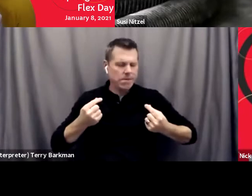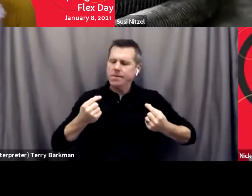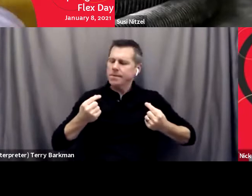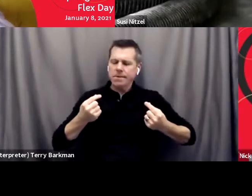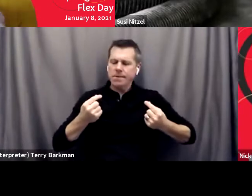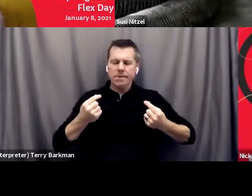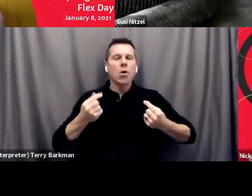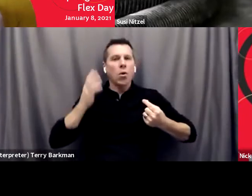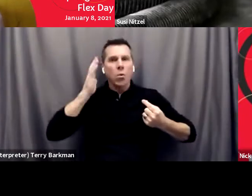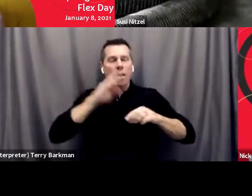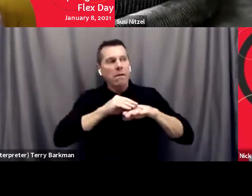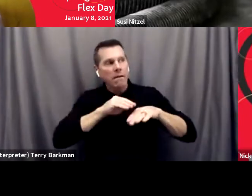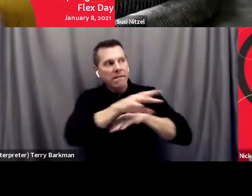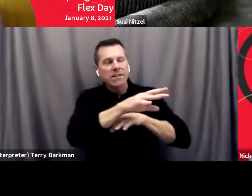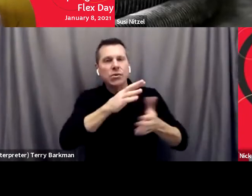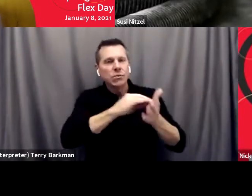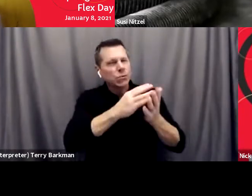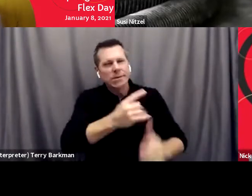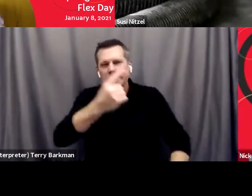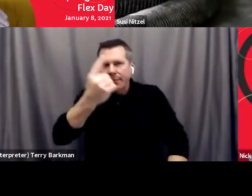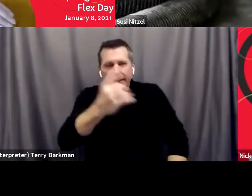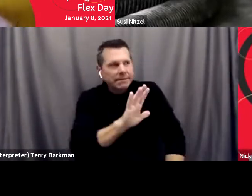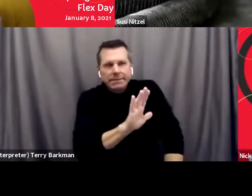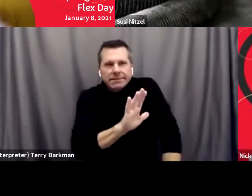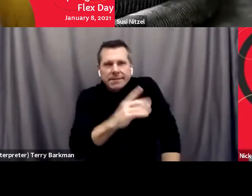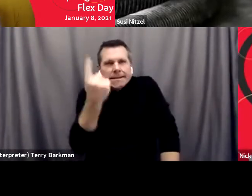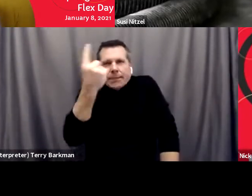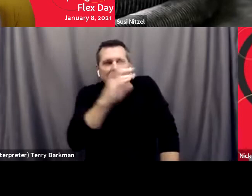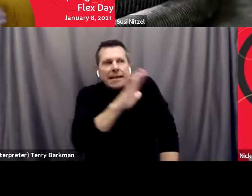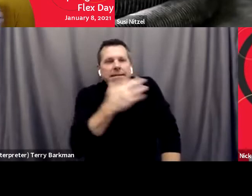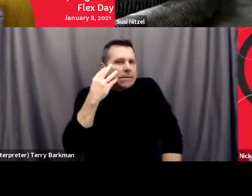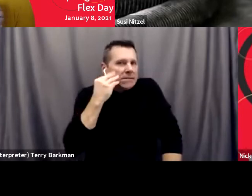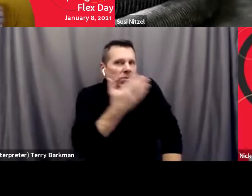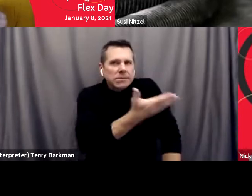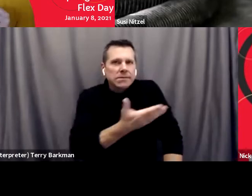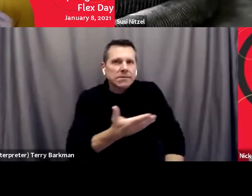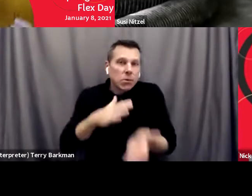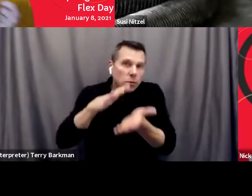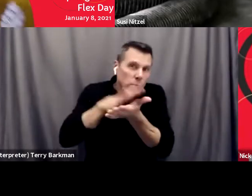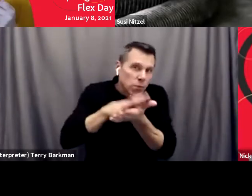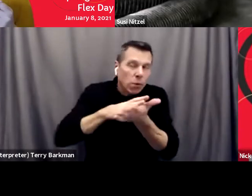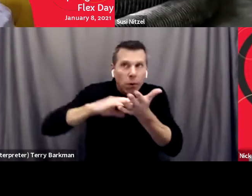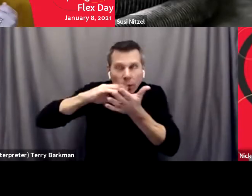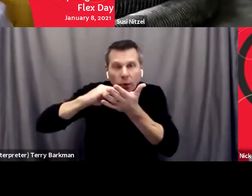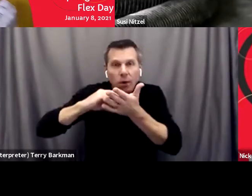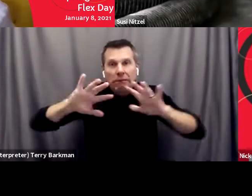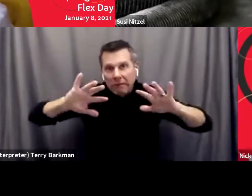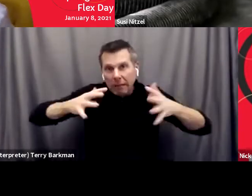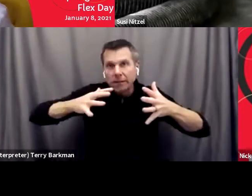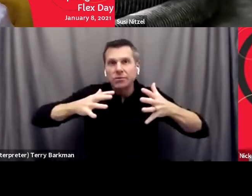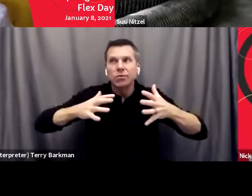ultimately, on some student experience, how does the student experience what I'm doing it? And does what how we're doing it makes